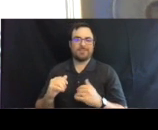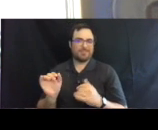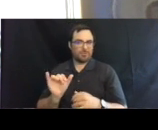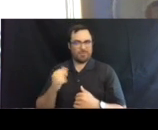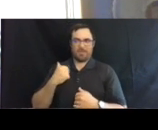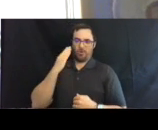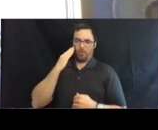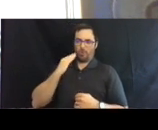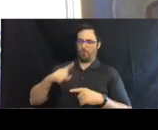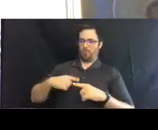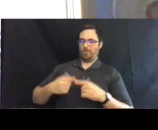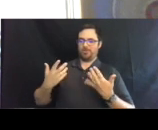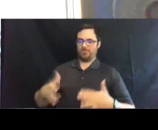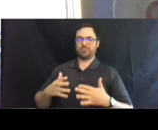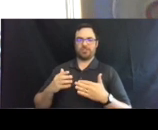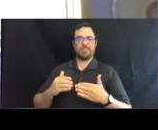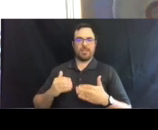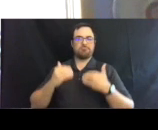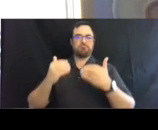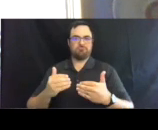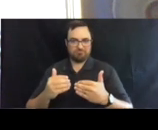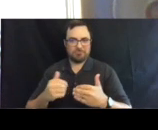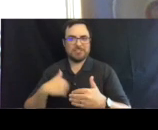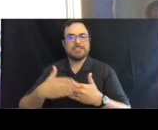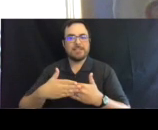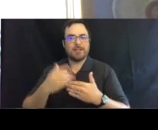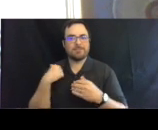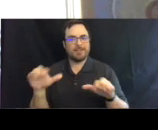and then you're moving on to another activity. So that's just a tip that I have